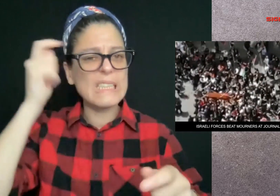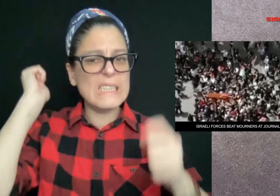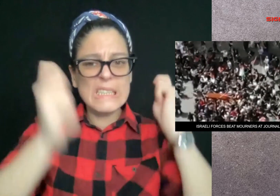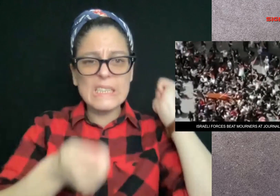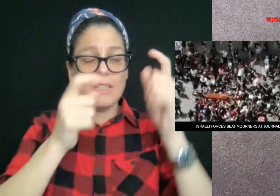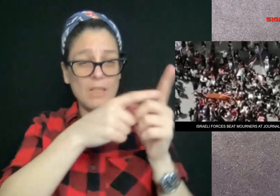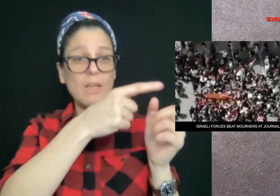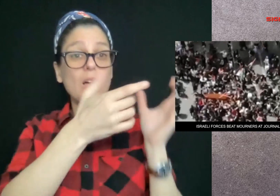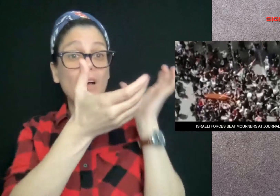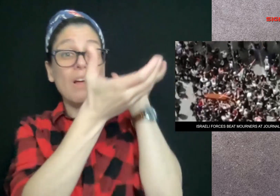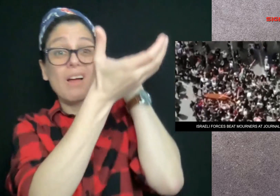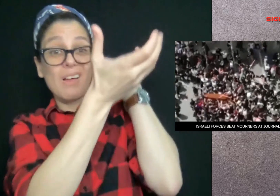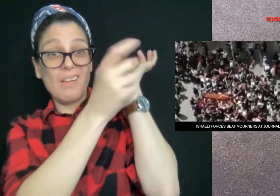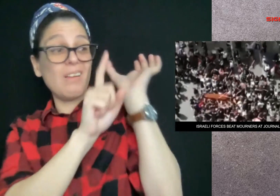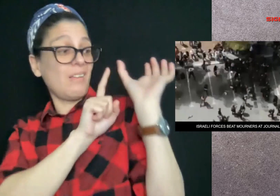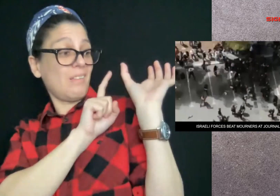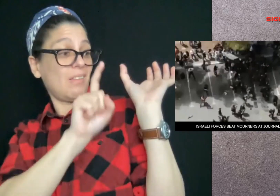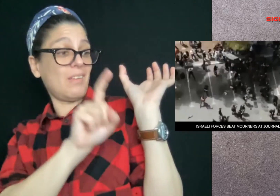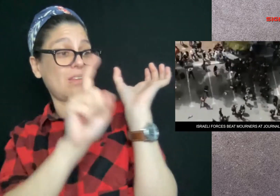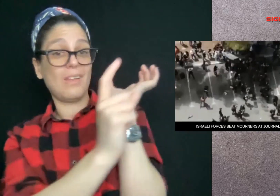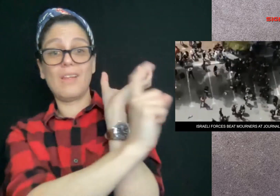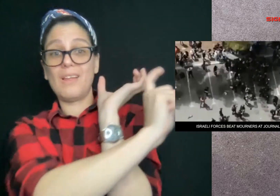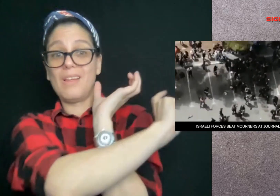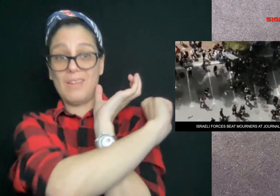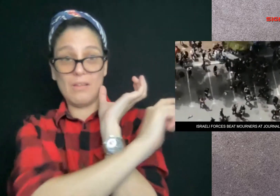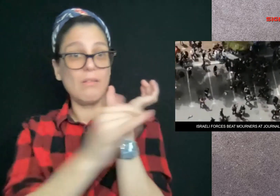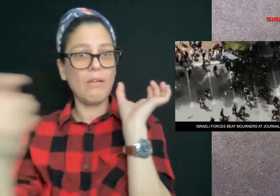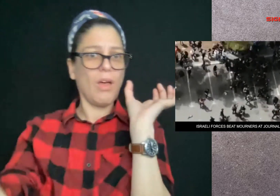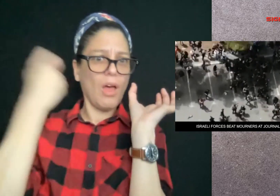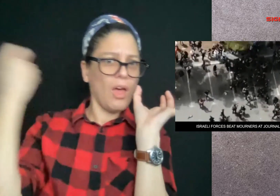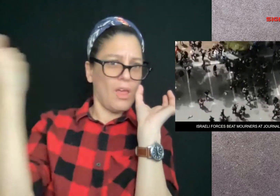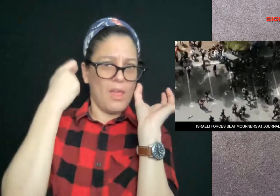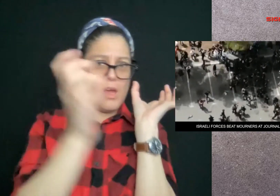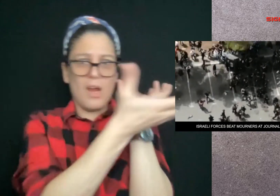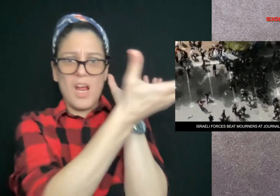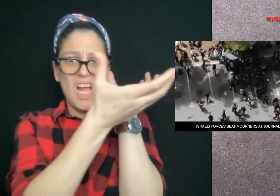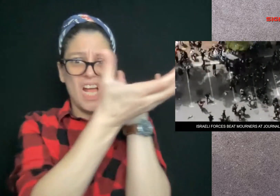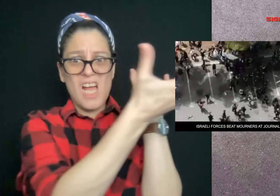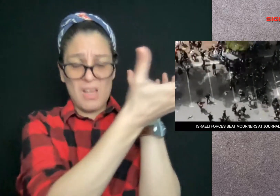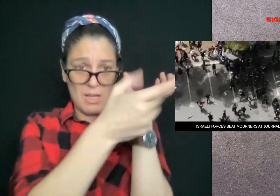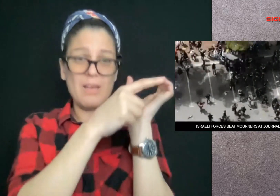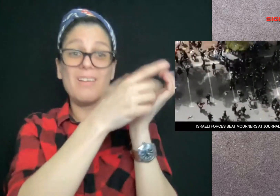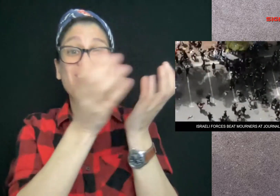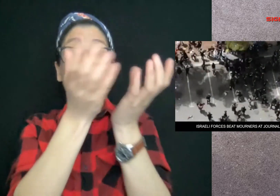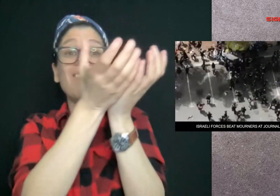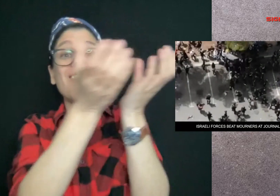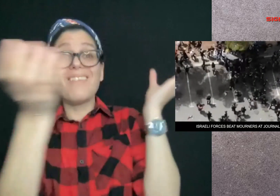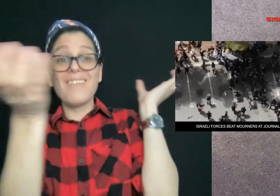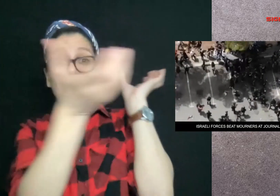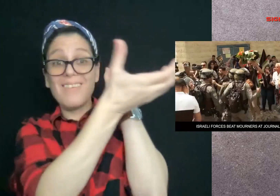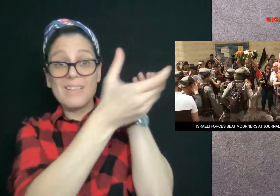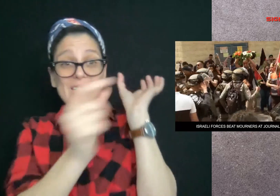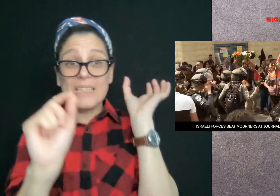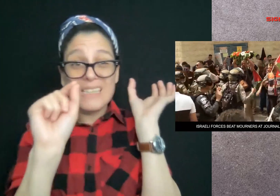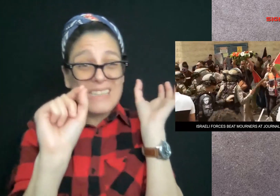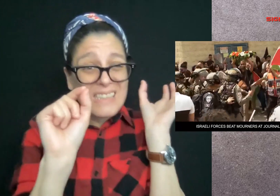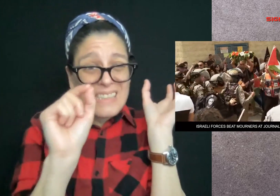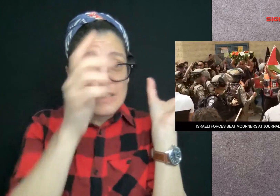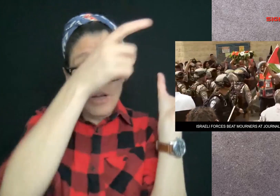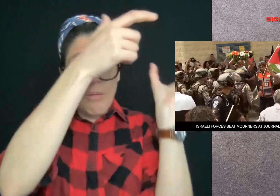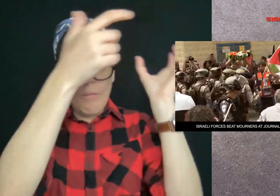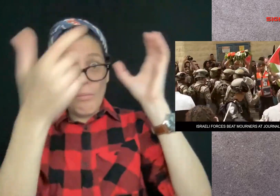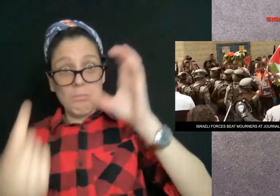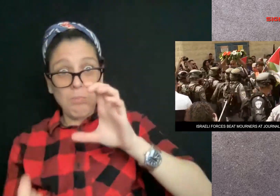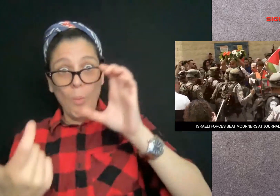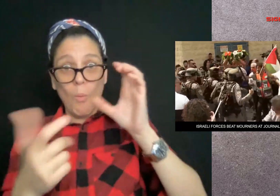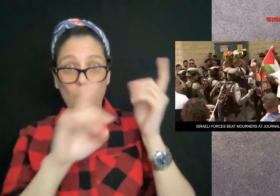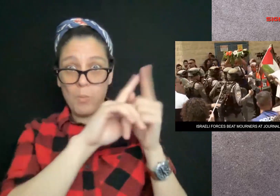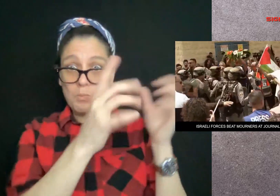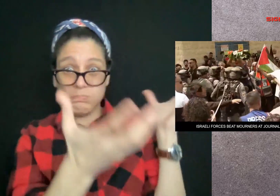then they charged into the crowd hitting several pall bearers with batons the coffin nearly